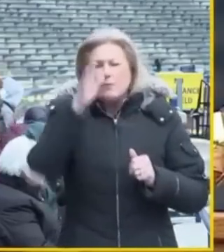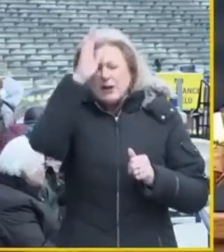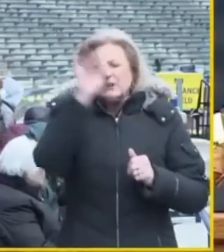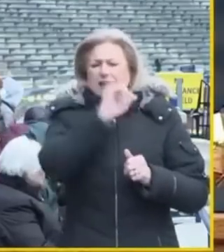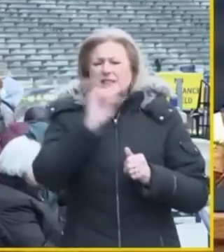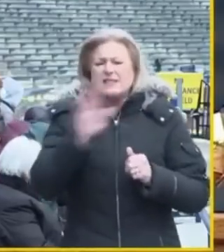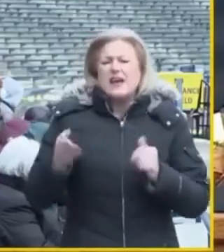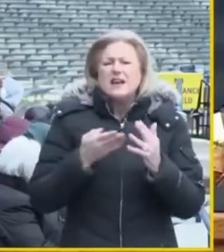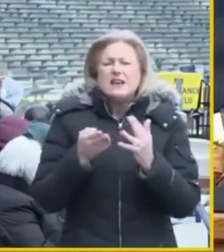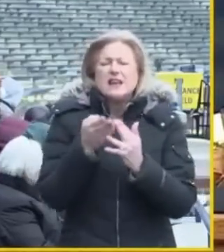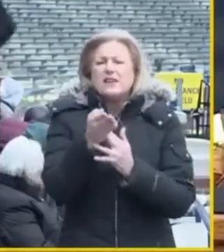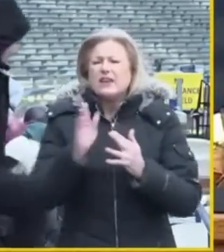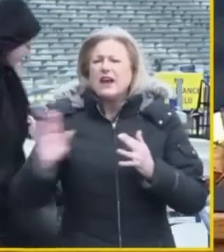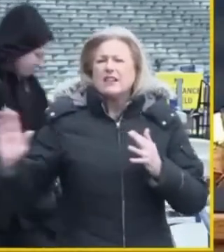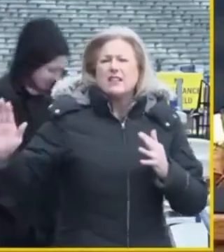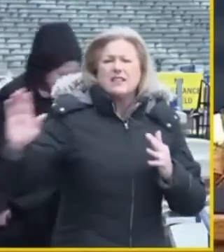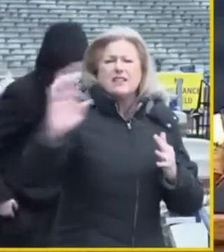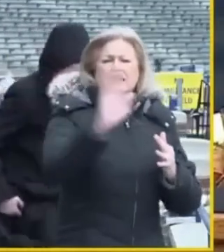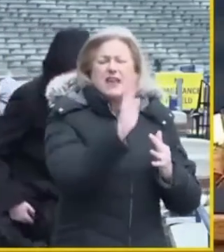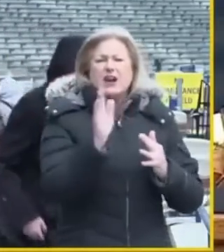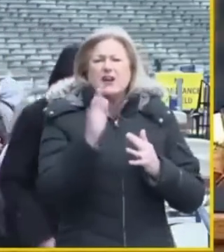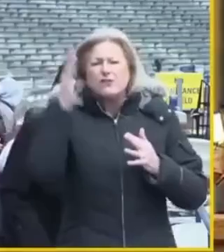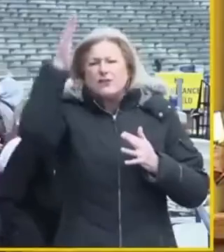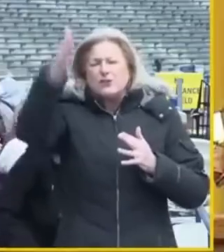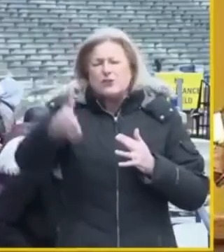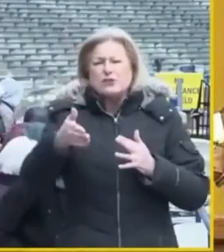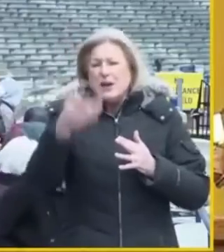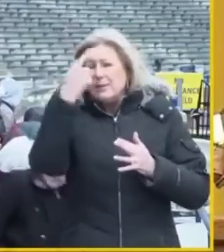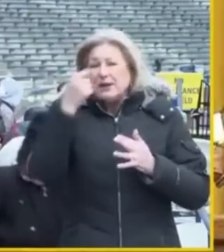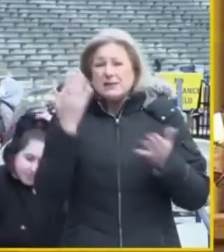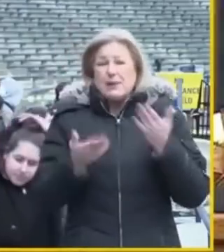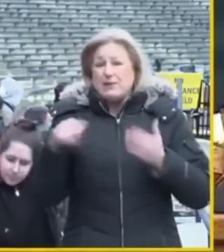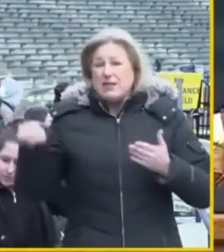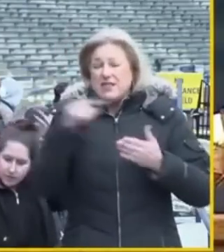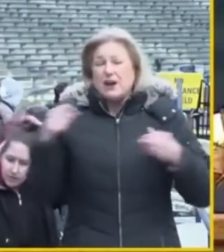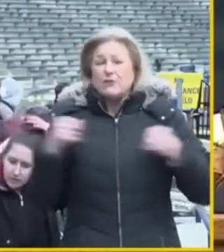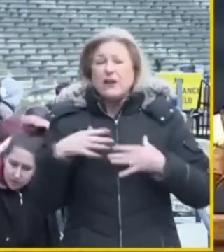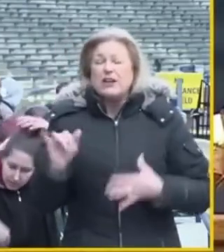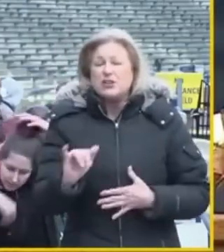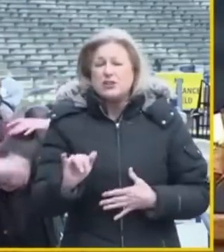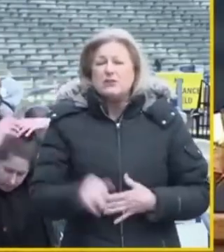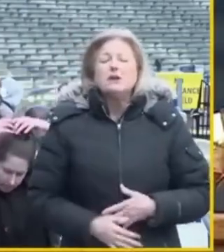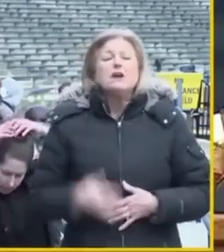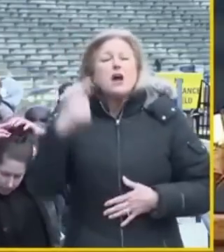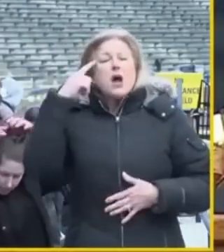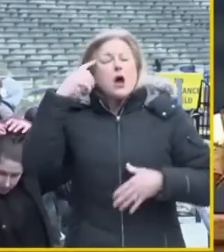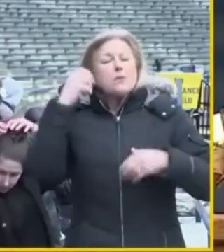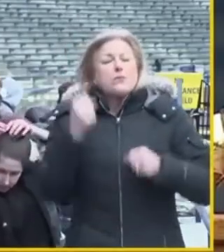which they actually may be afraid of. Bravery is also having your heart broken,